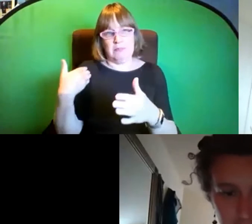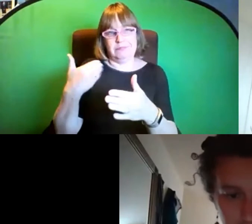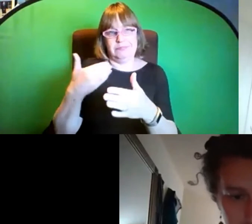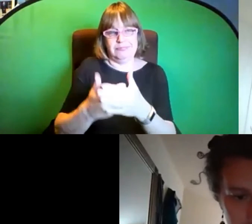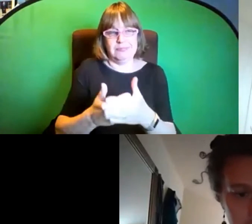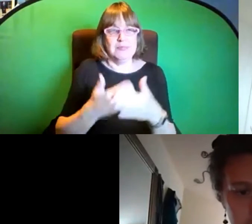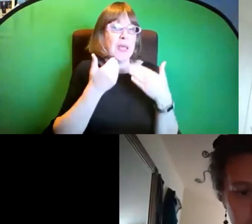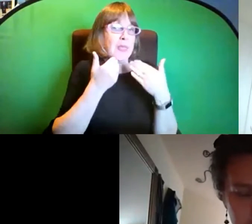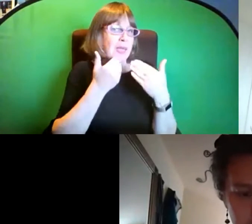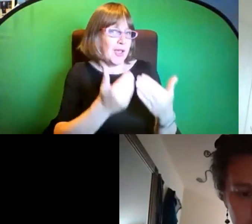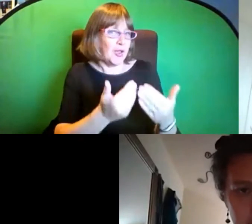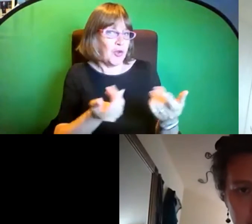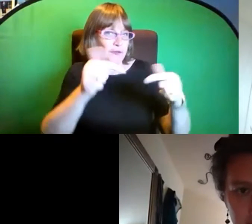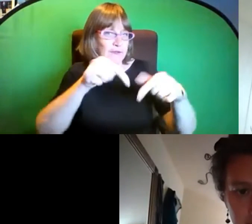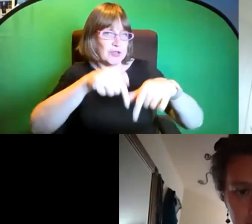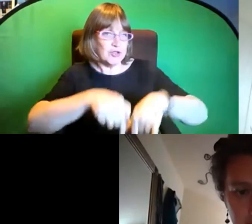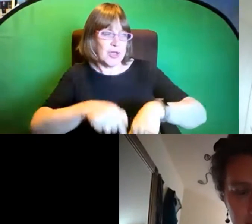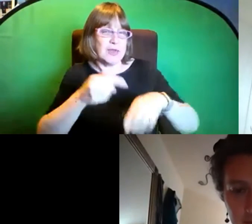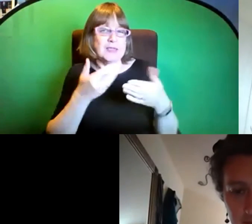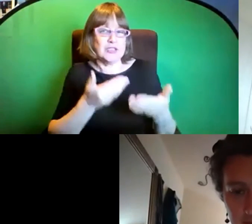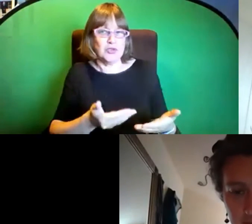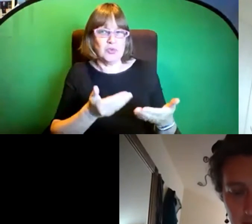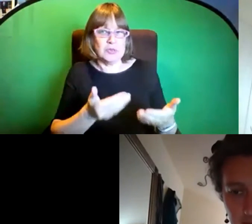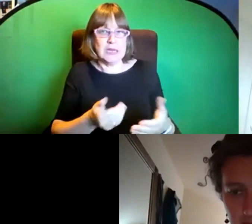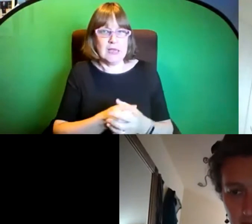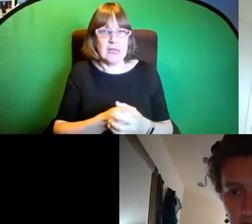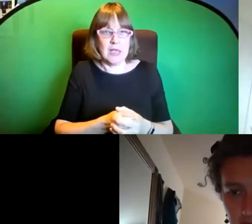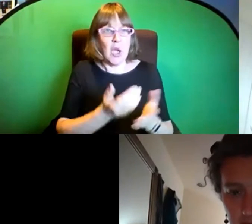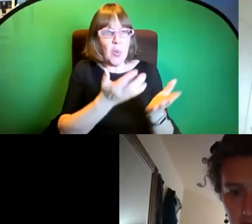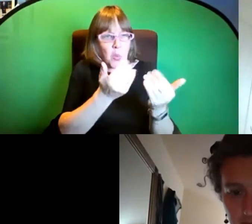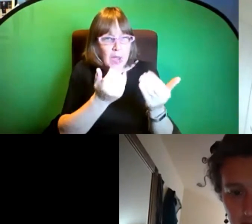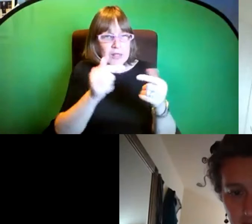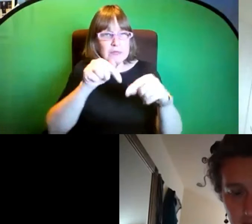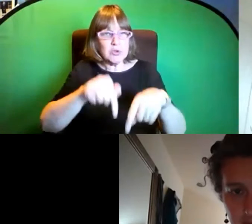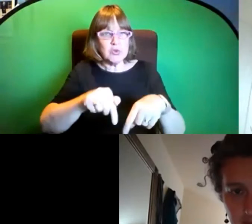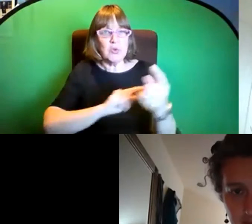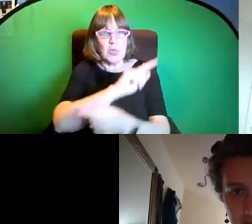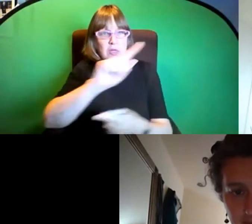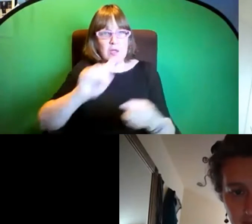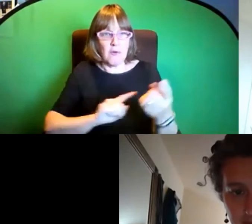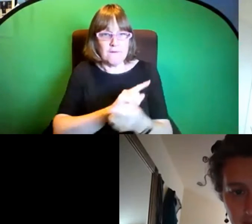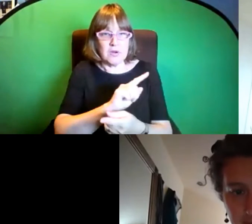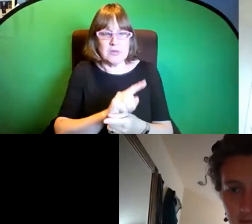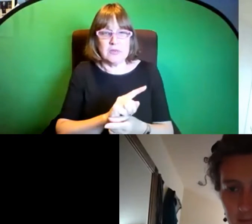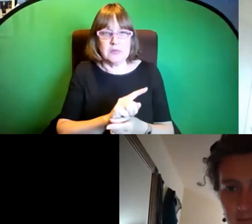much for joining us today and welcome to the conference and please address the conference